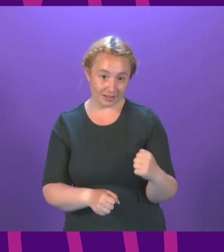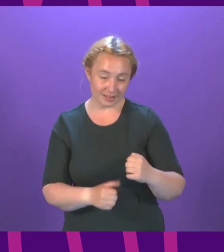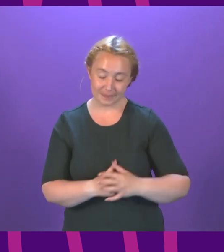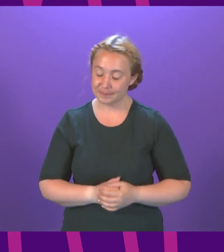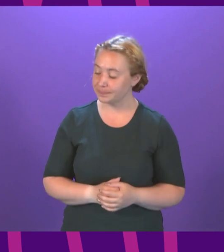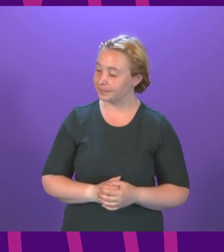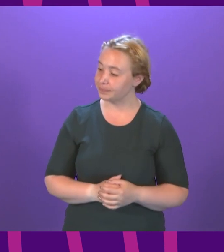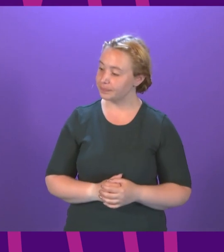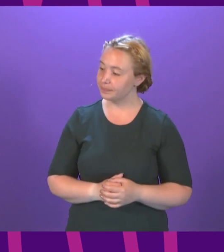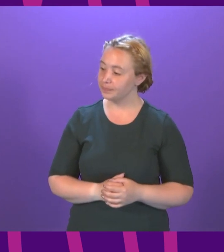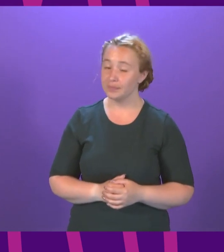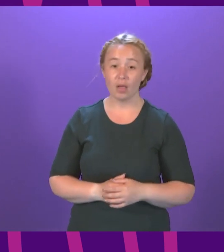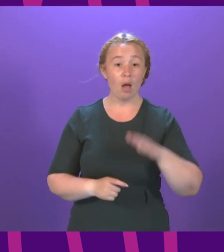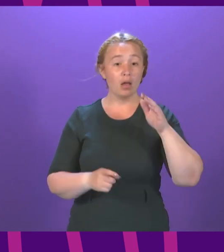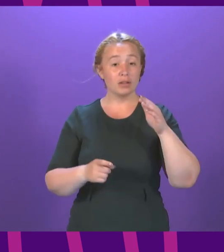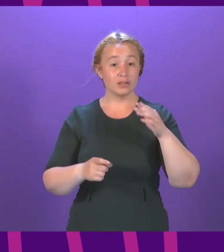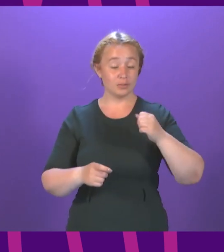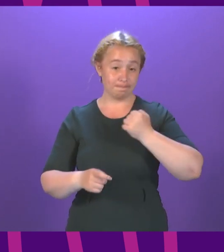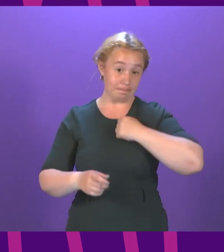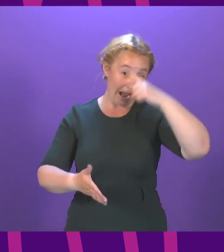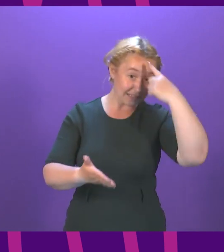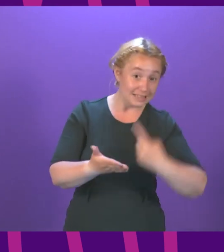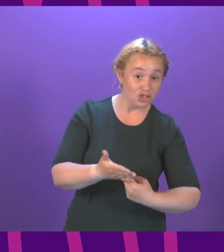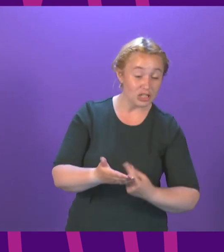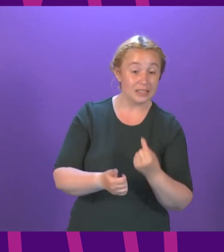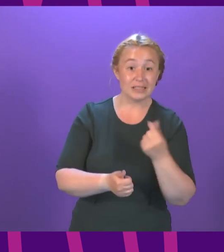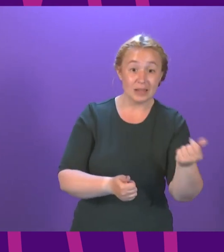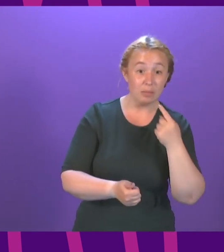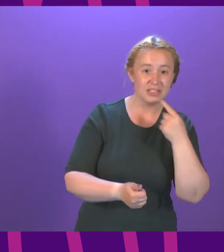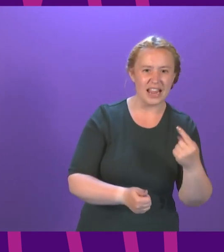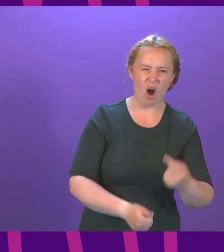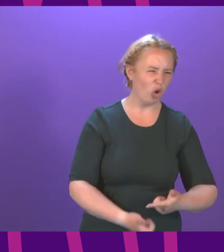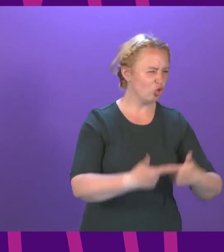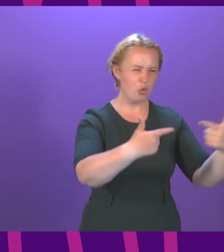With every decision that I take, some people will say that I am going too far and some people will say that I am not going far enough. That is